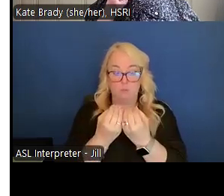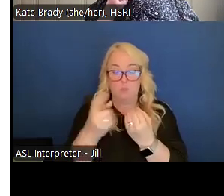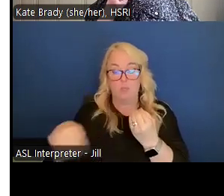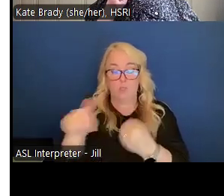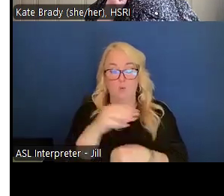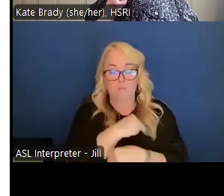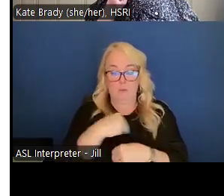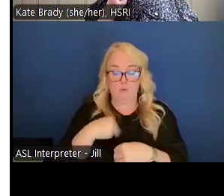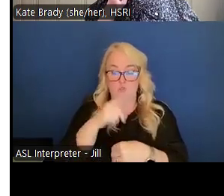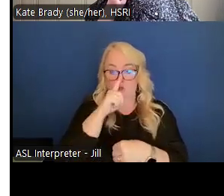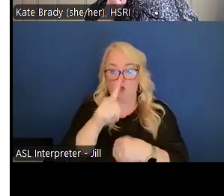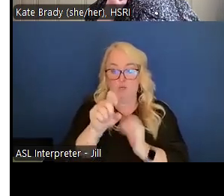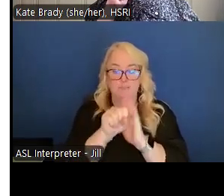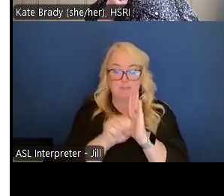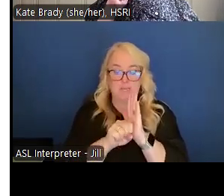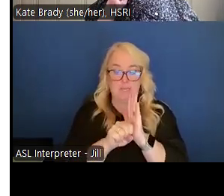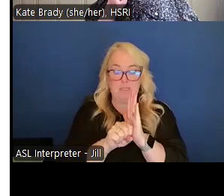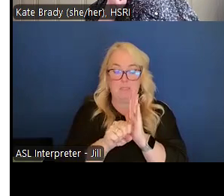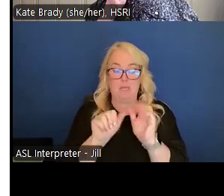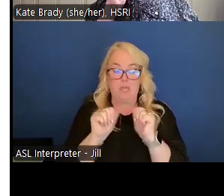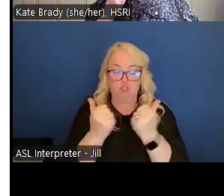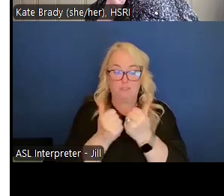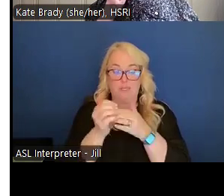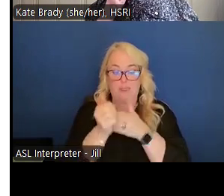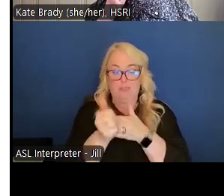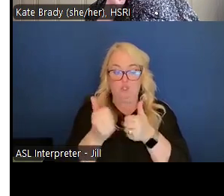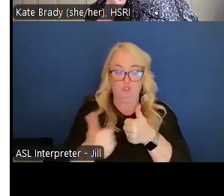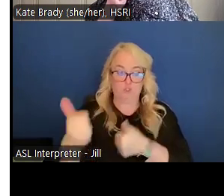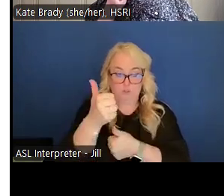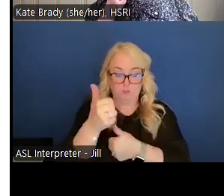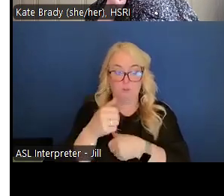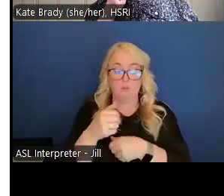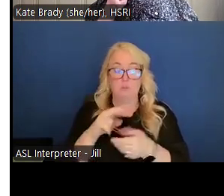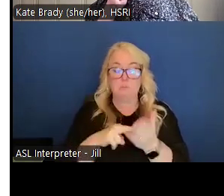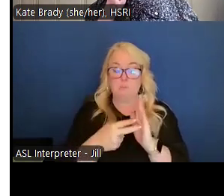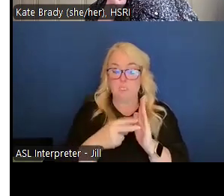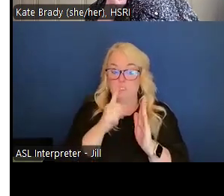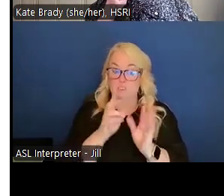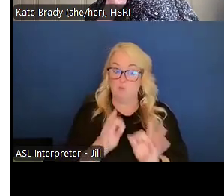state agency leadership. This is phenomenally important because